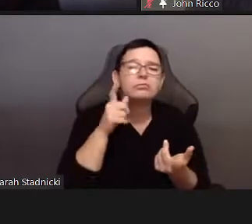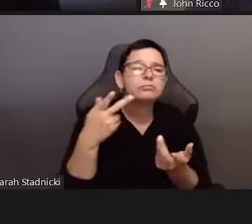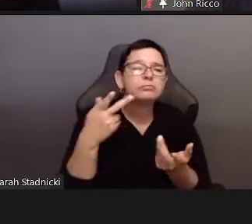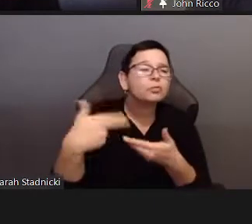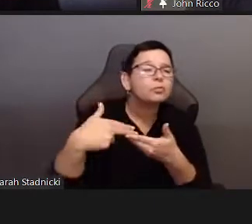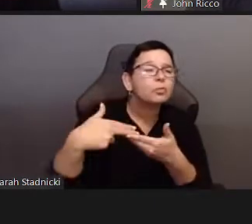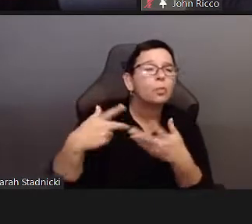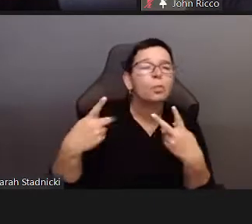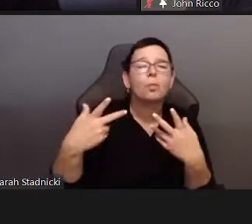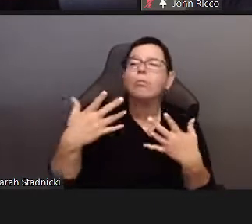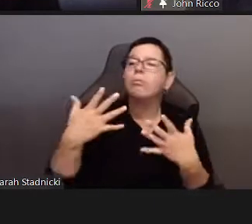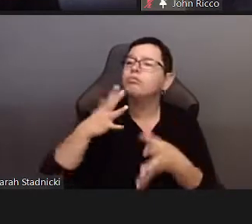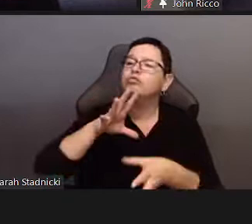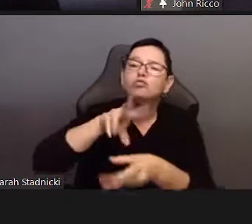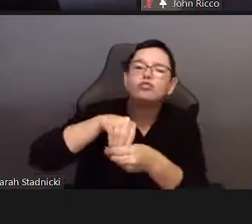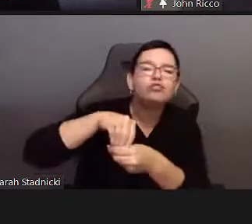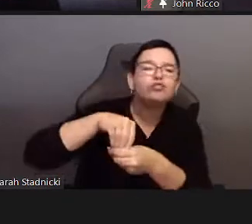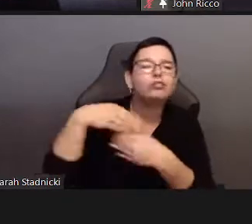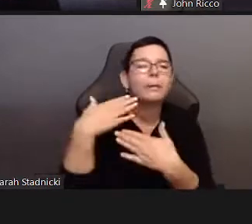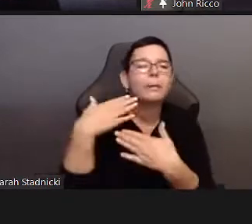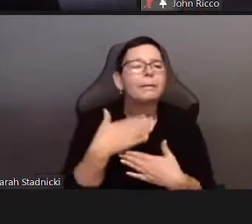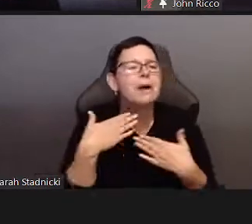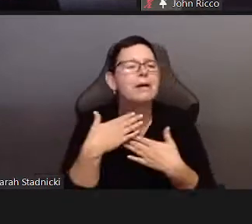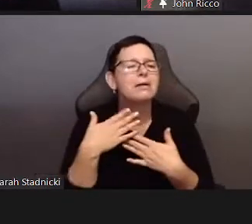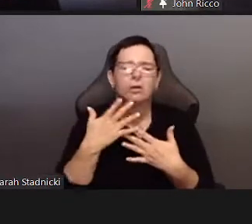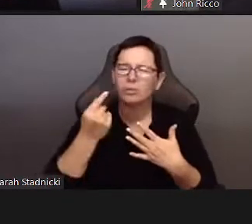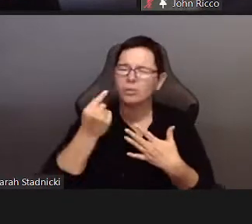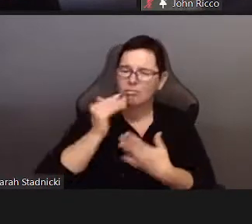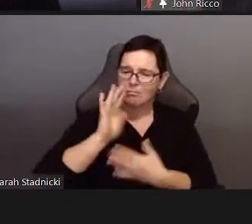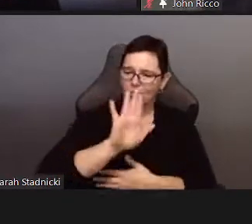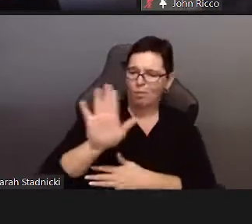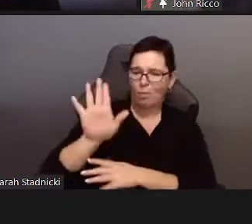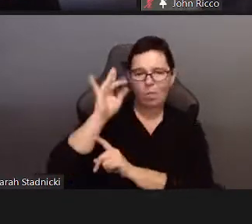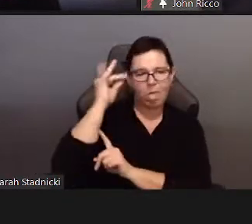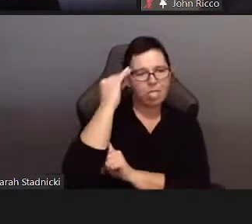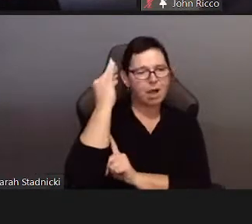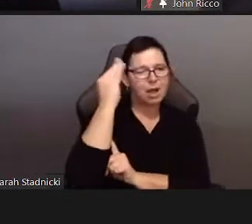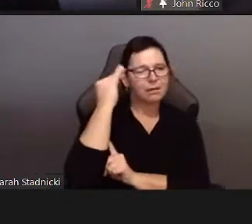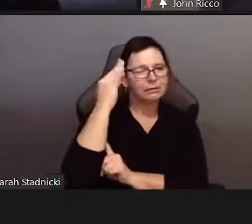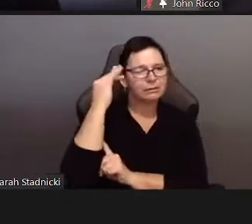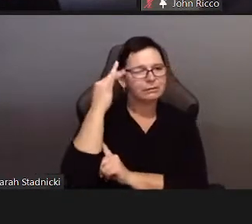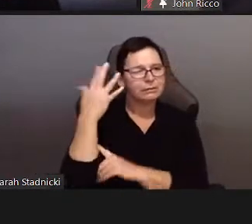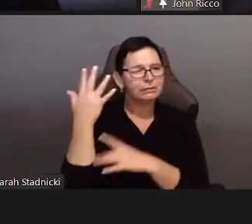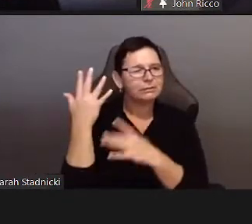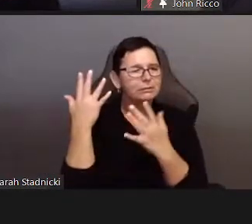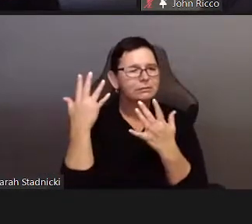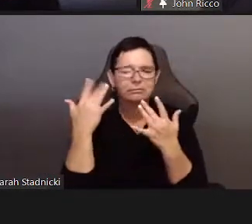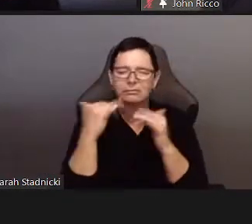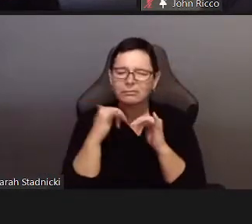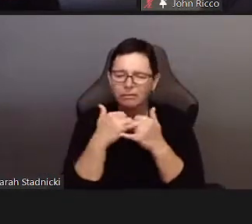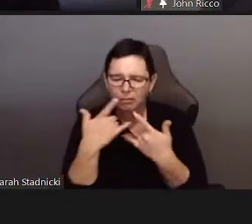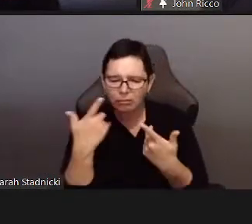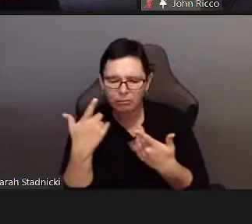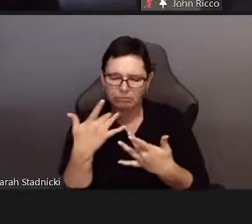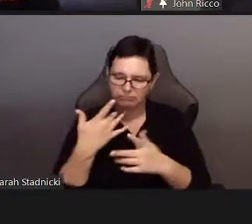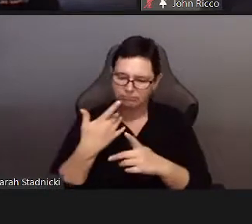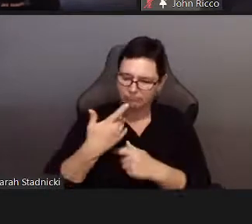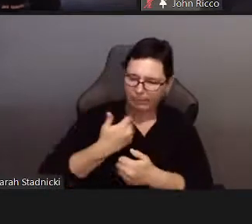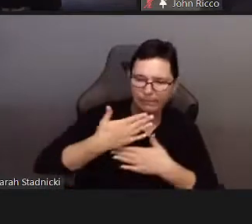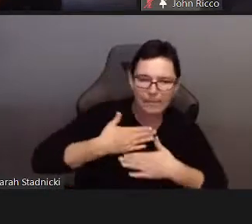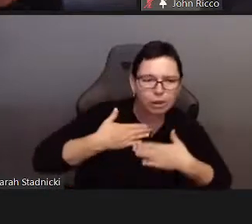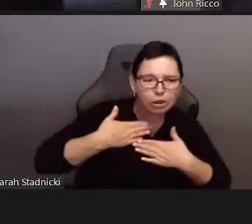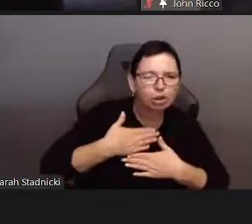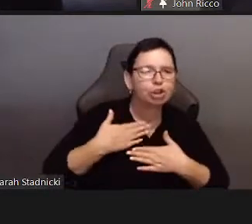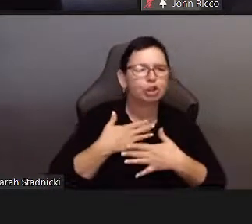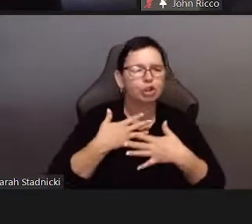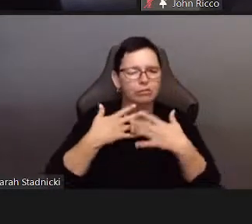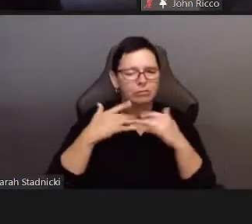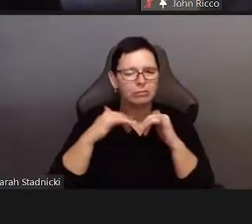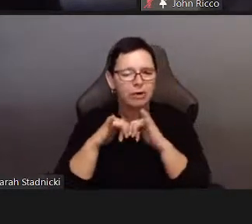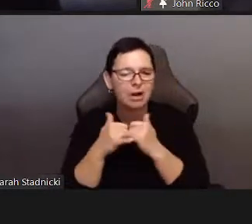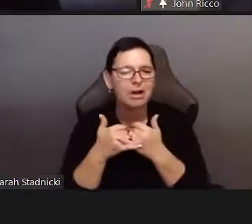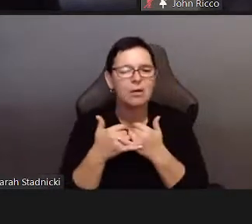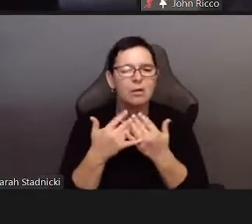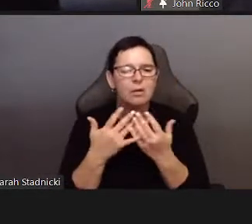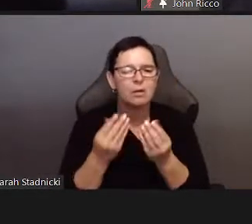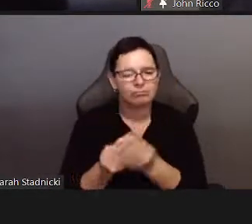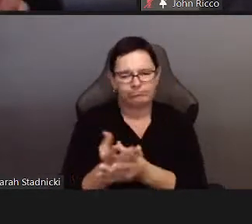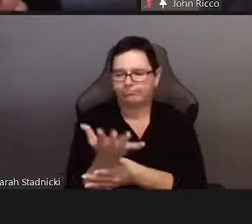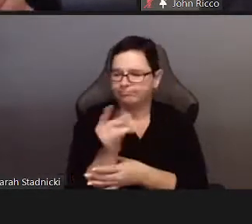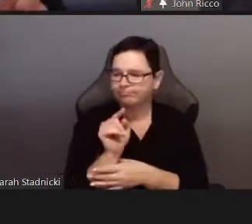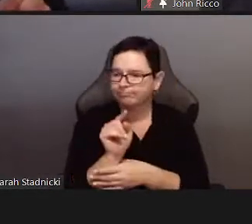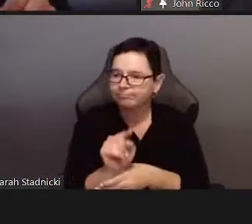or it’s outside of the social, or the social has an enriched - controls or disciplines pleasure.